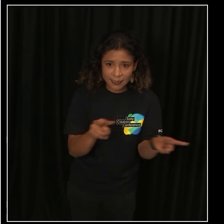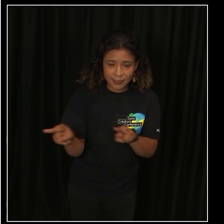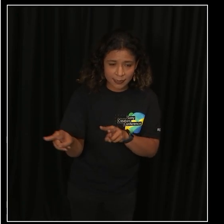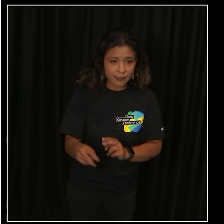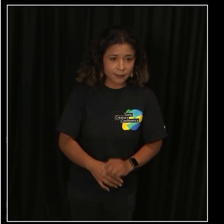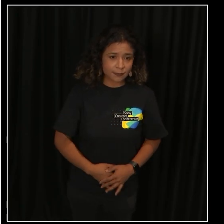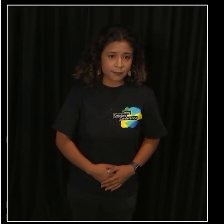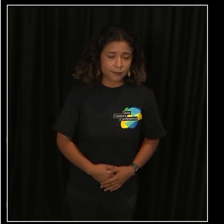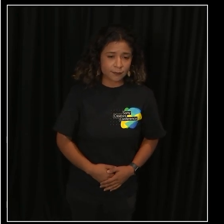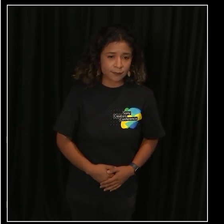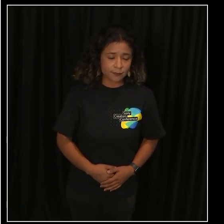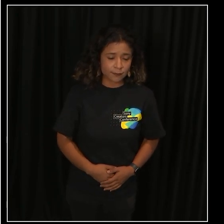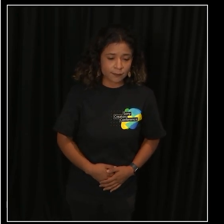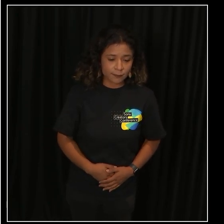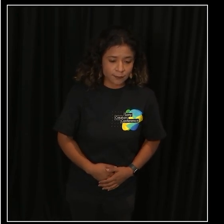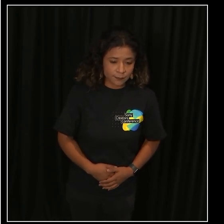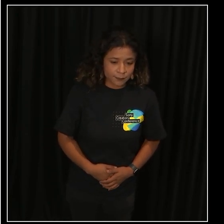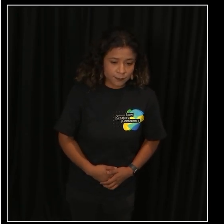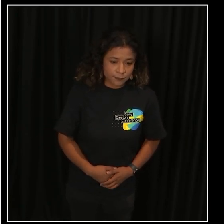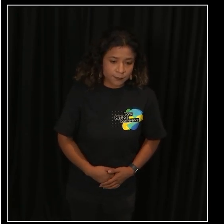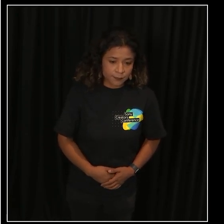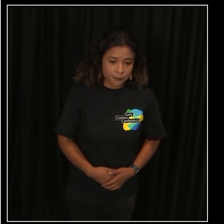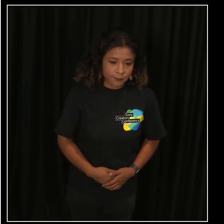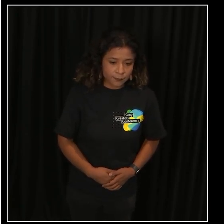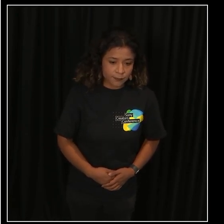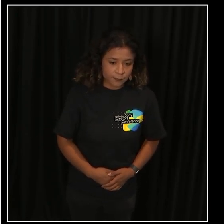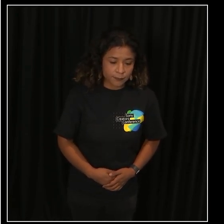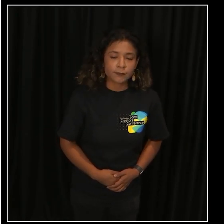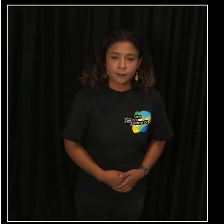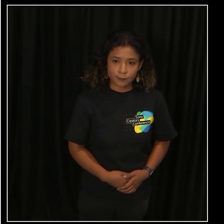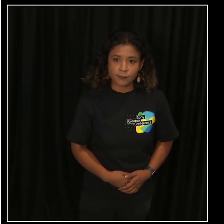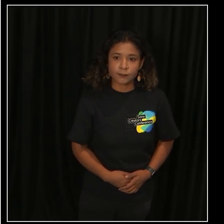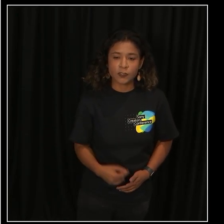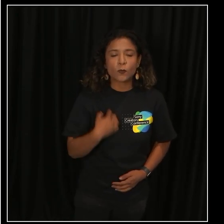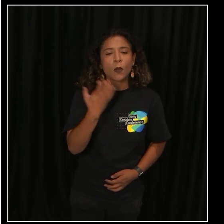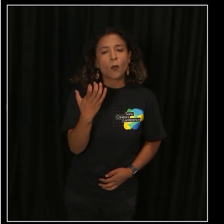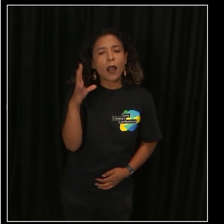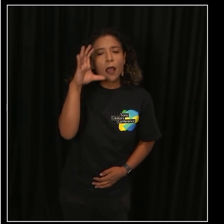It's a method to separate and approximate the integral of